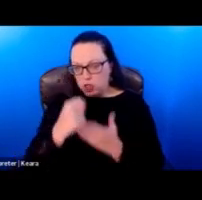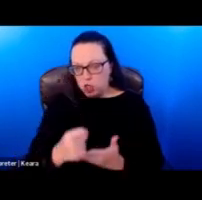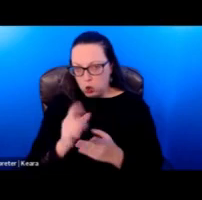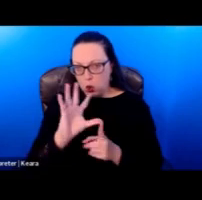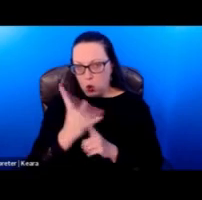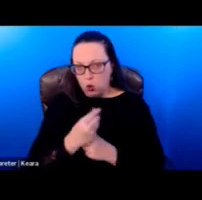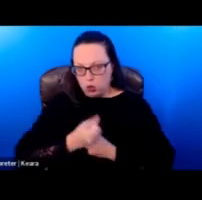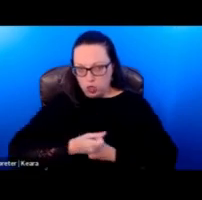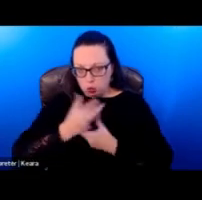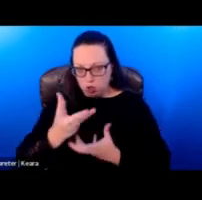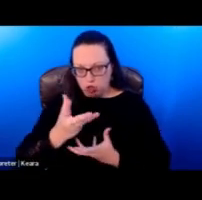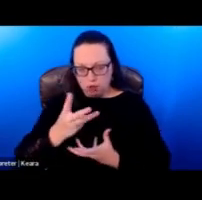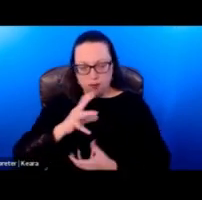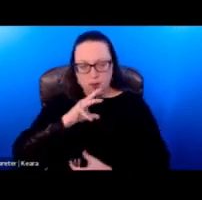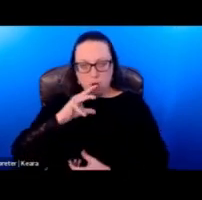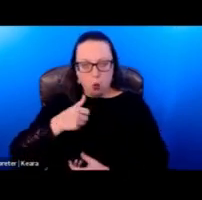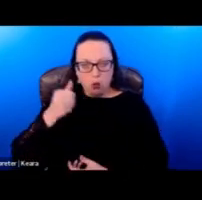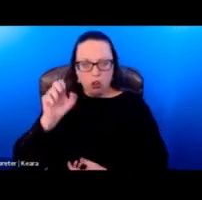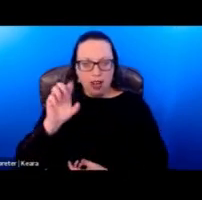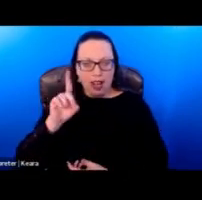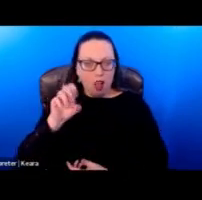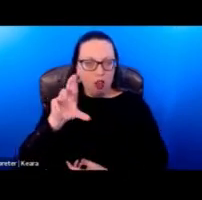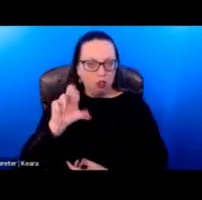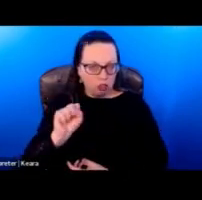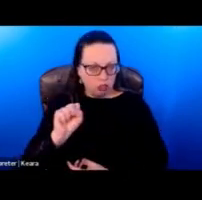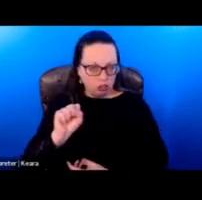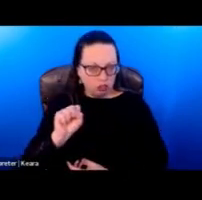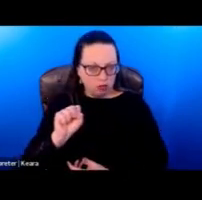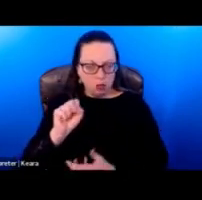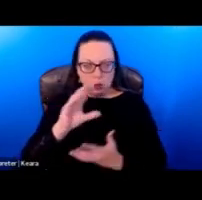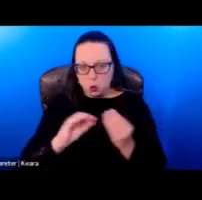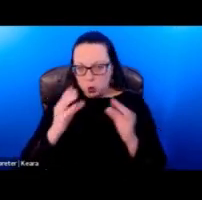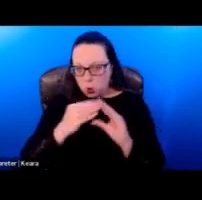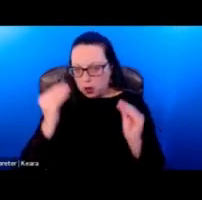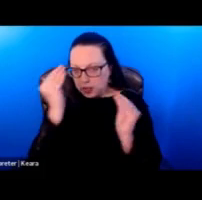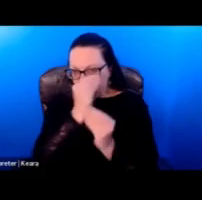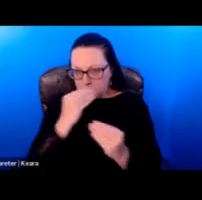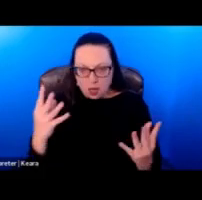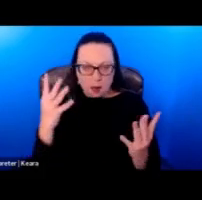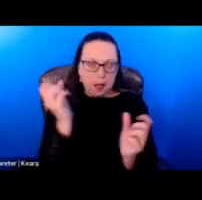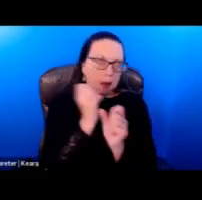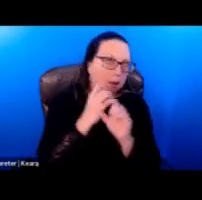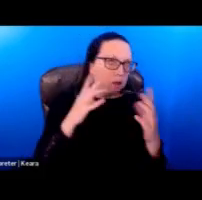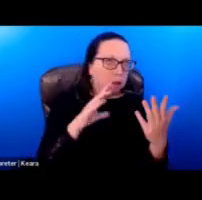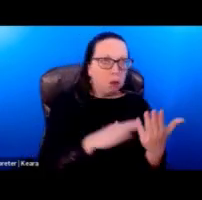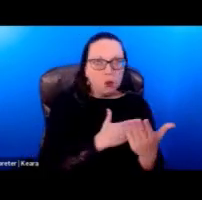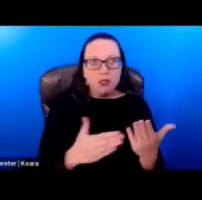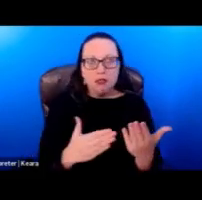support was creative. It was those individuals with lived experience that mentored the